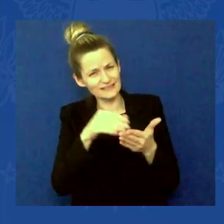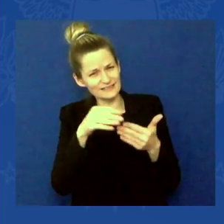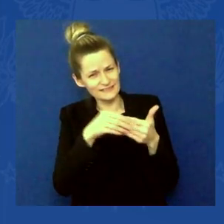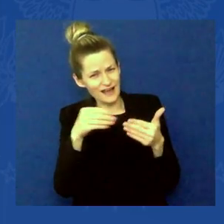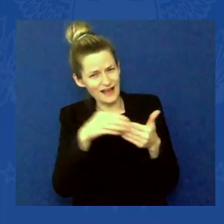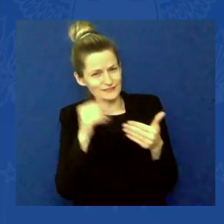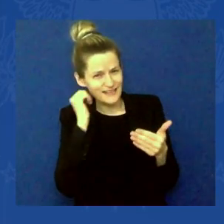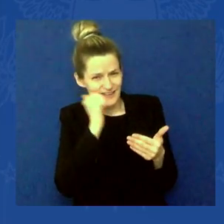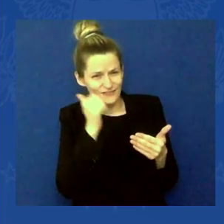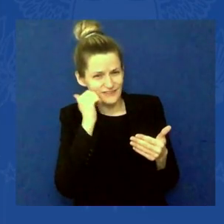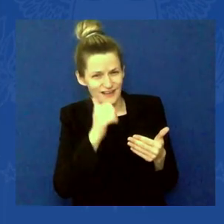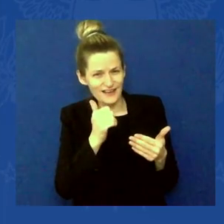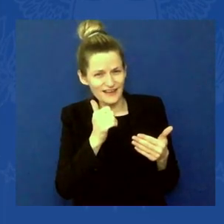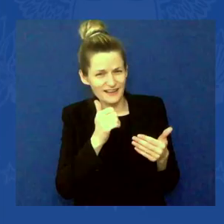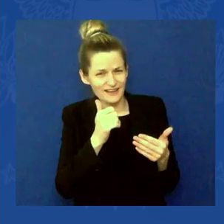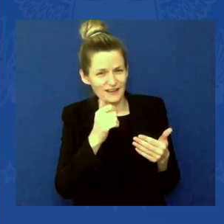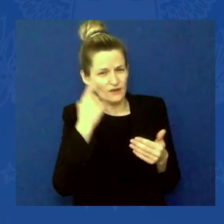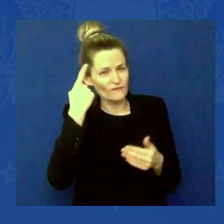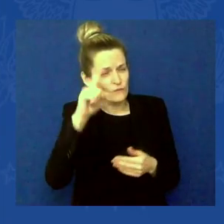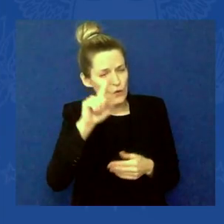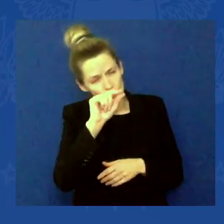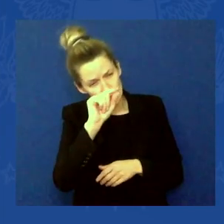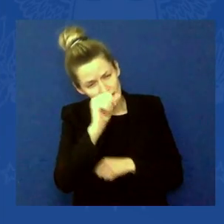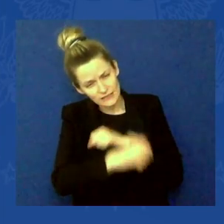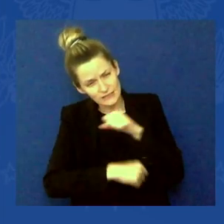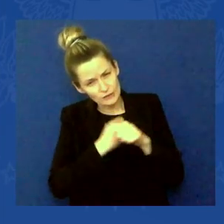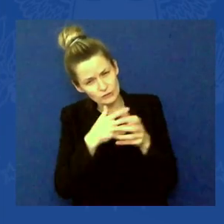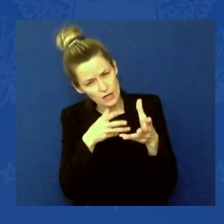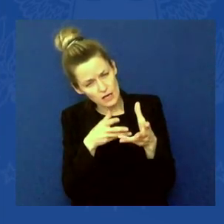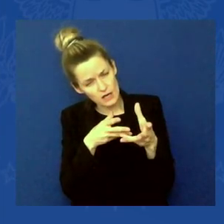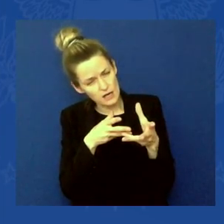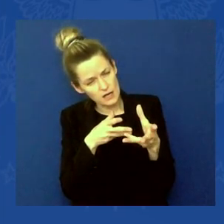you know I carry this card with me every day -- and who --